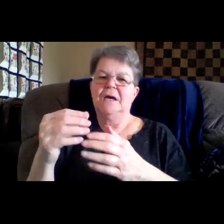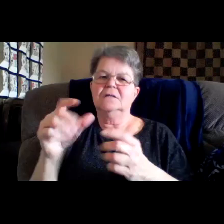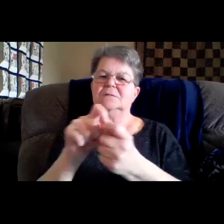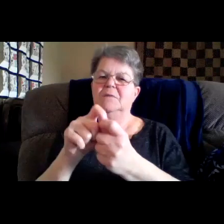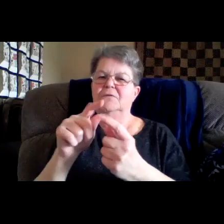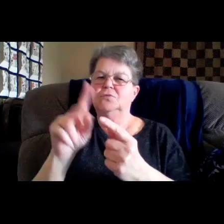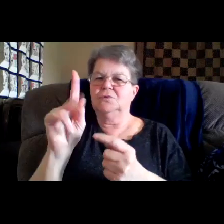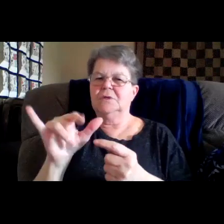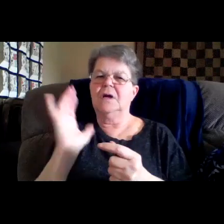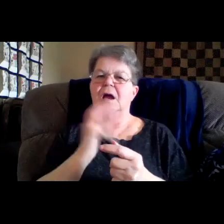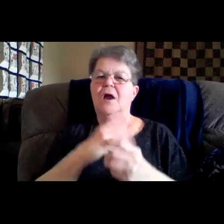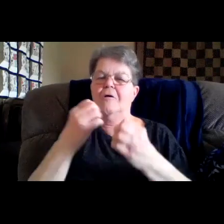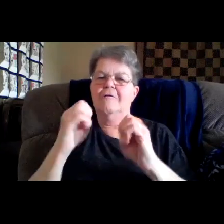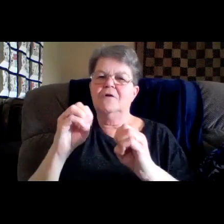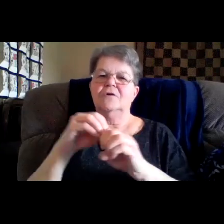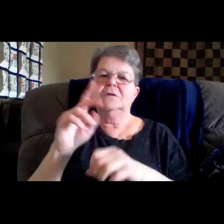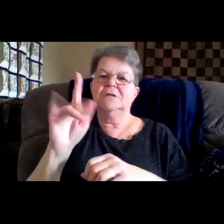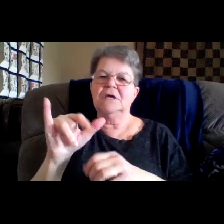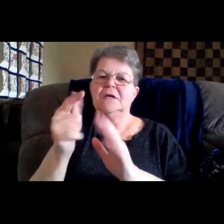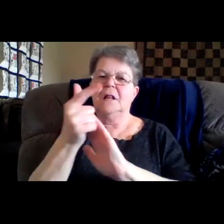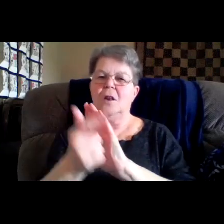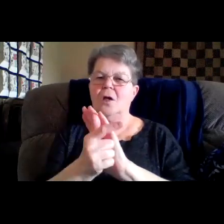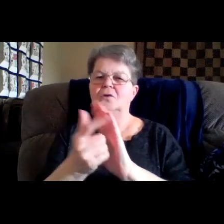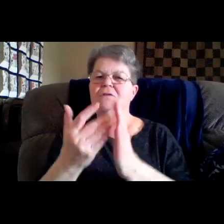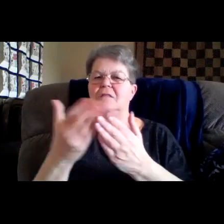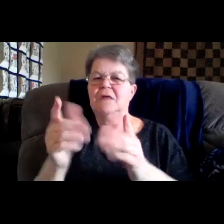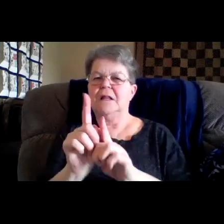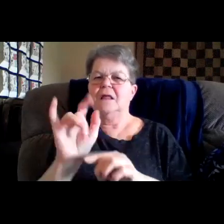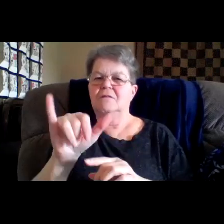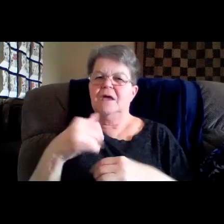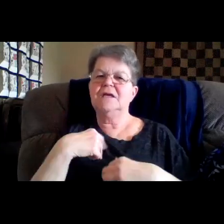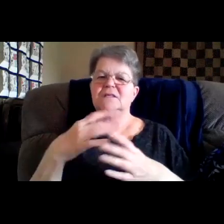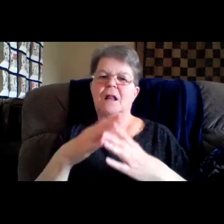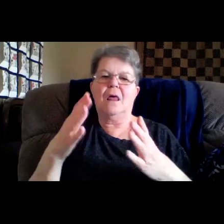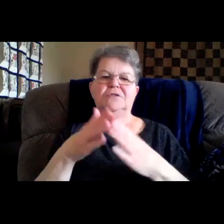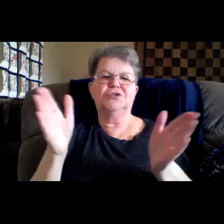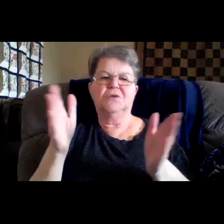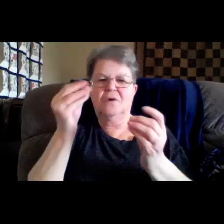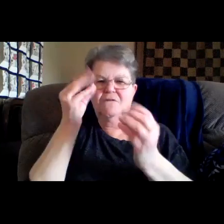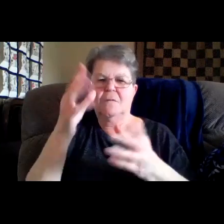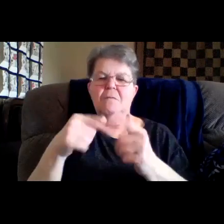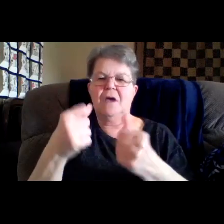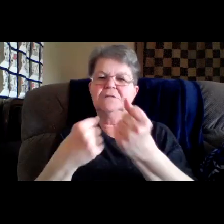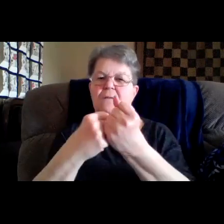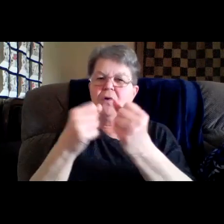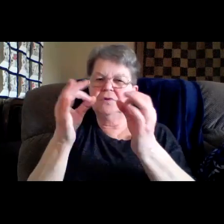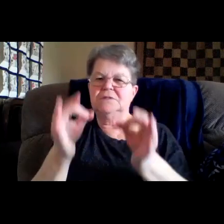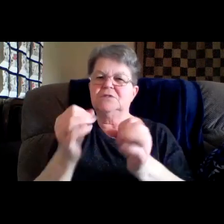and referencing Kentucky laws and things like that. But it has a lot of general information about supported decision-making as well.